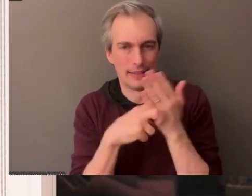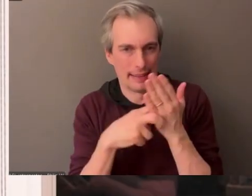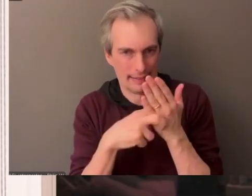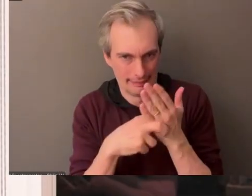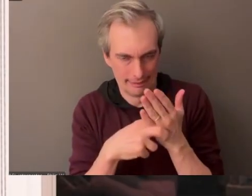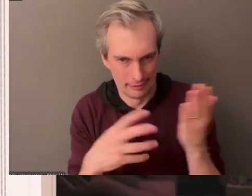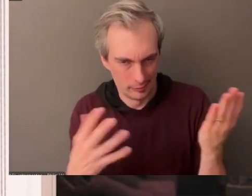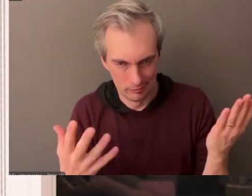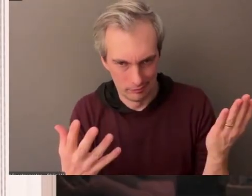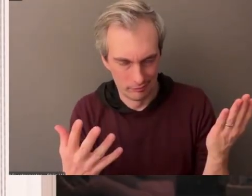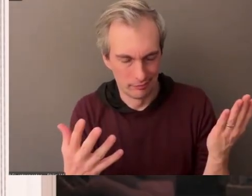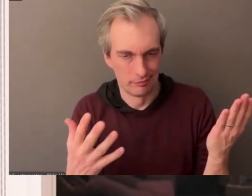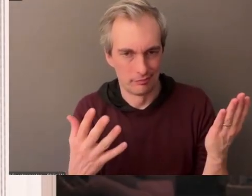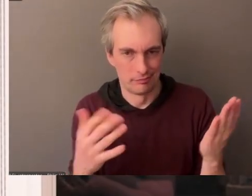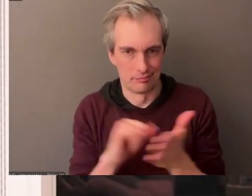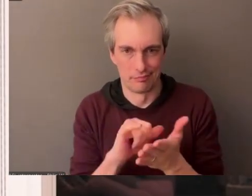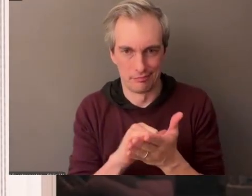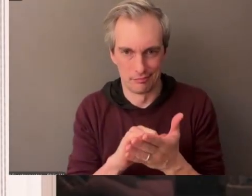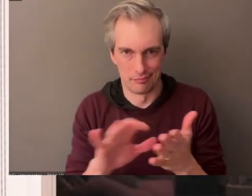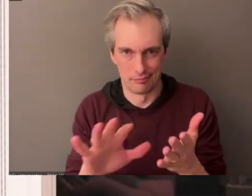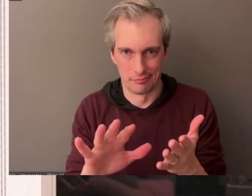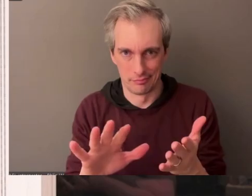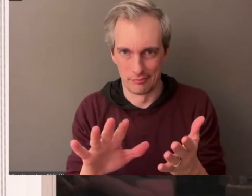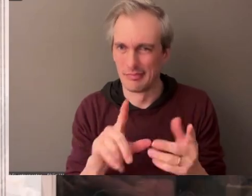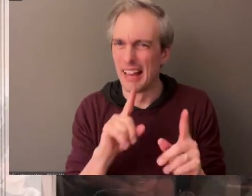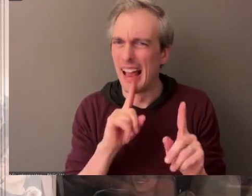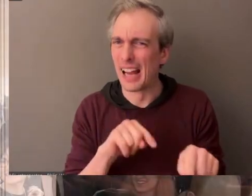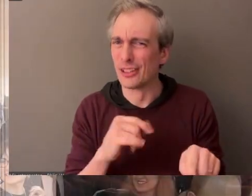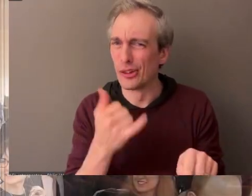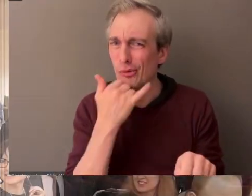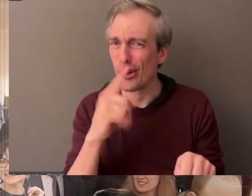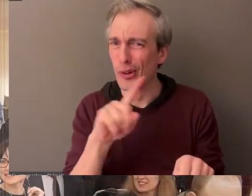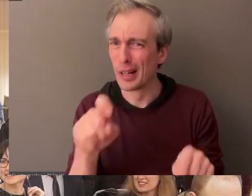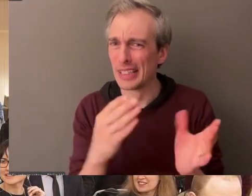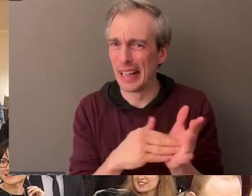I answer the wrong question again? I sure hope so. I think that aligns.